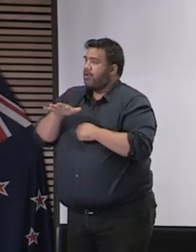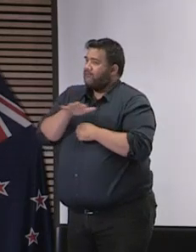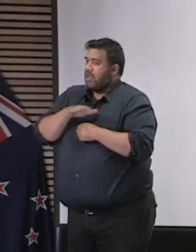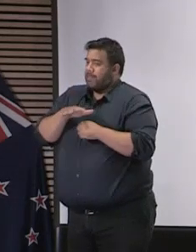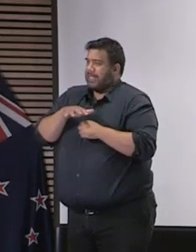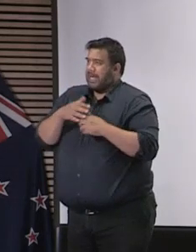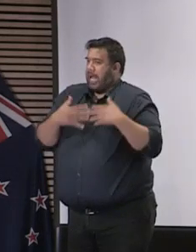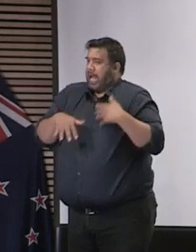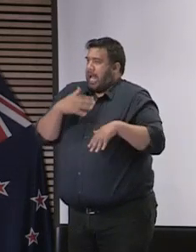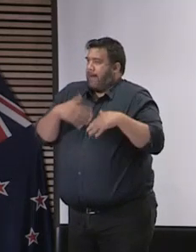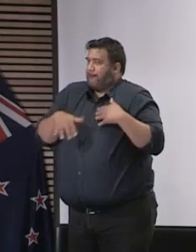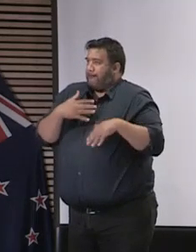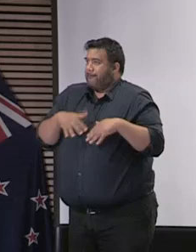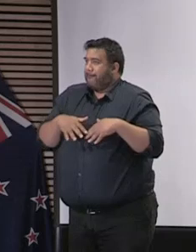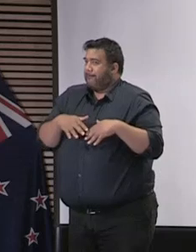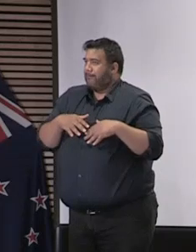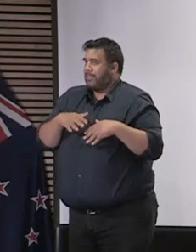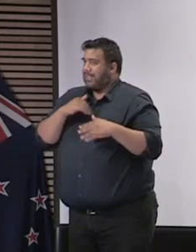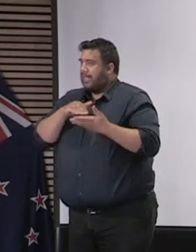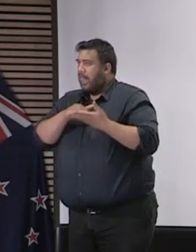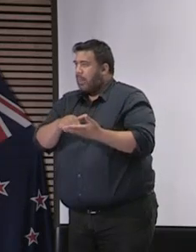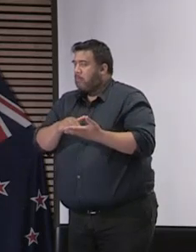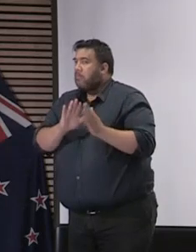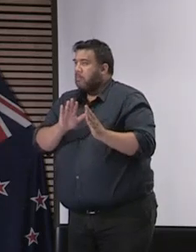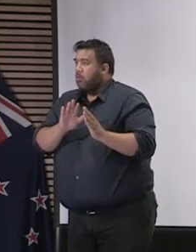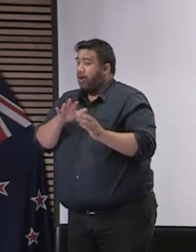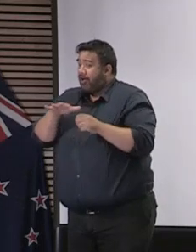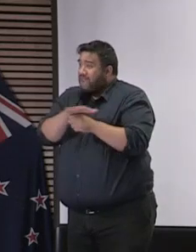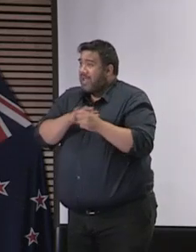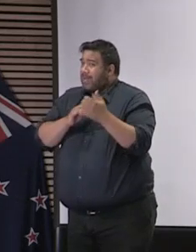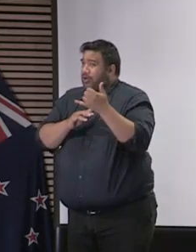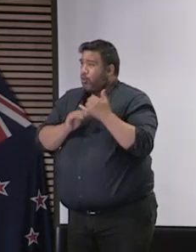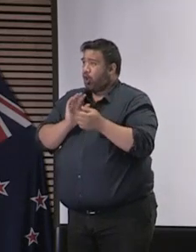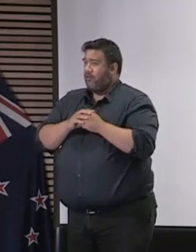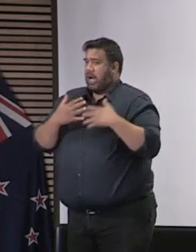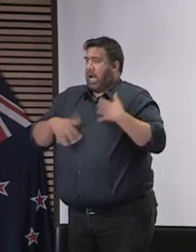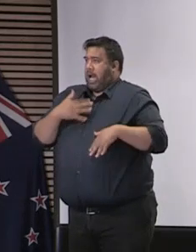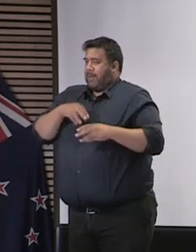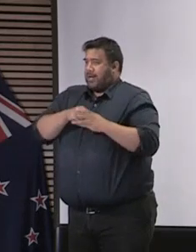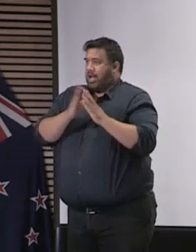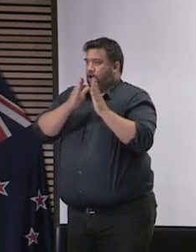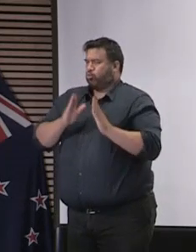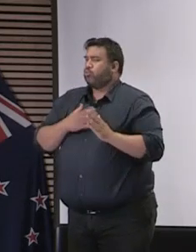seeing an increase in family harm-related calls in service and are working closely with